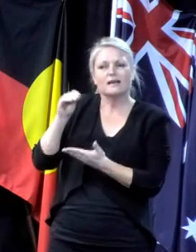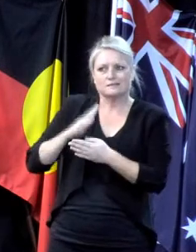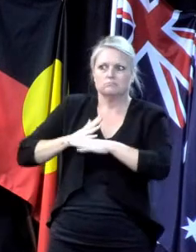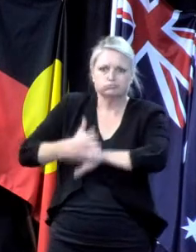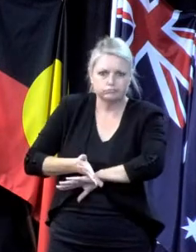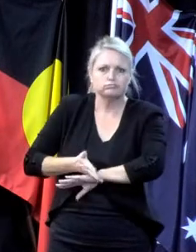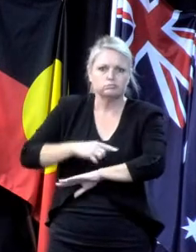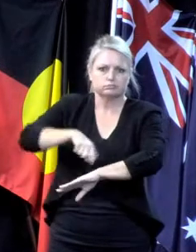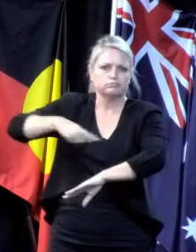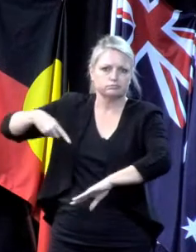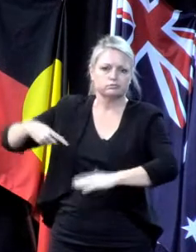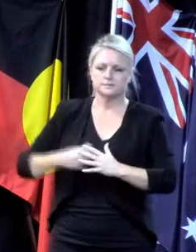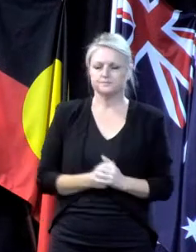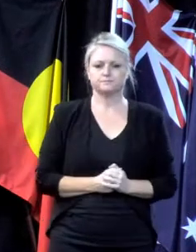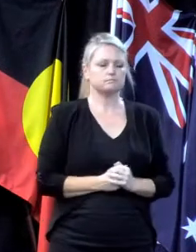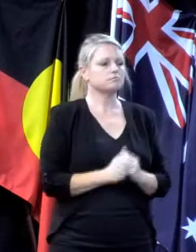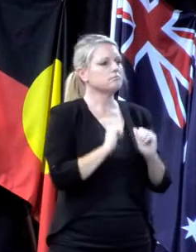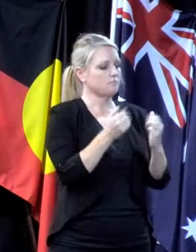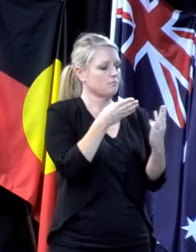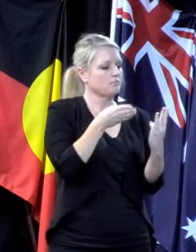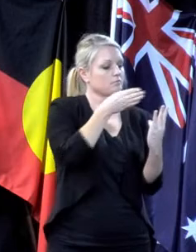anything in addition or any point of disagreement?